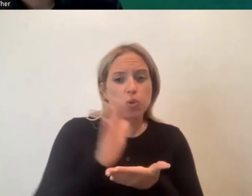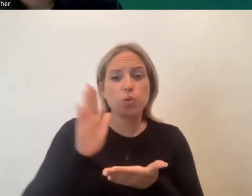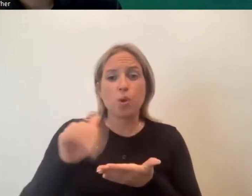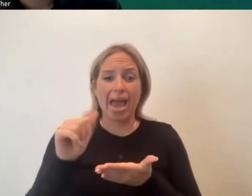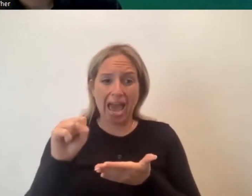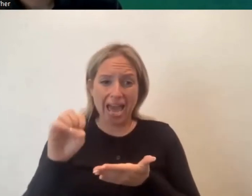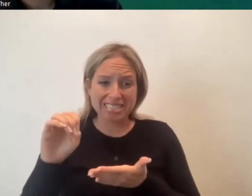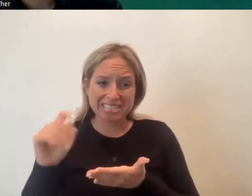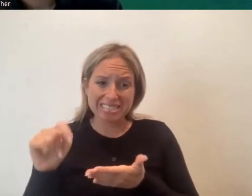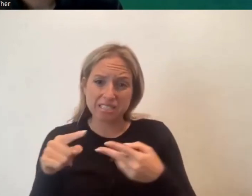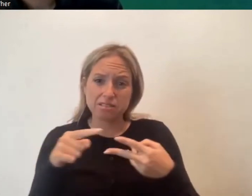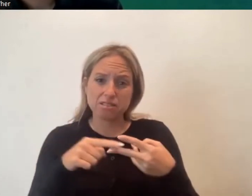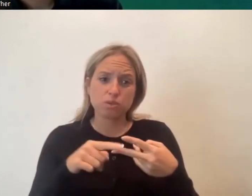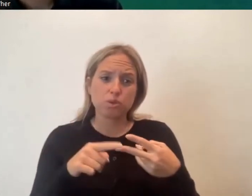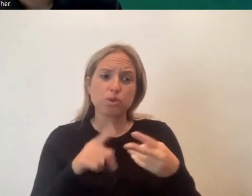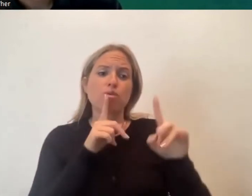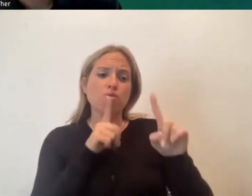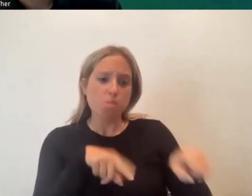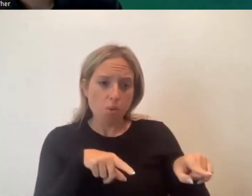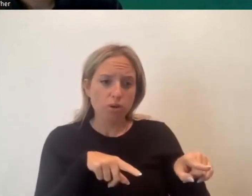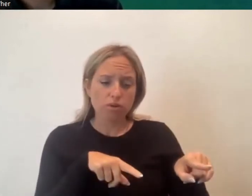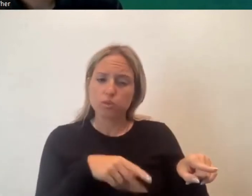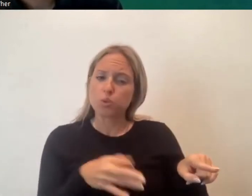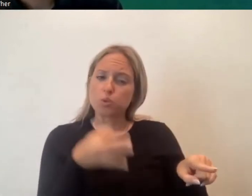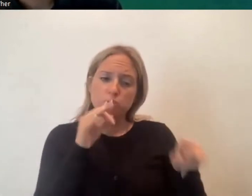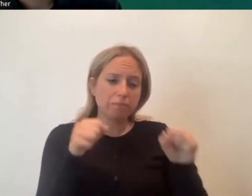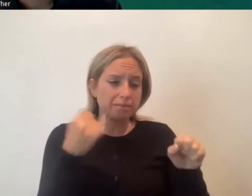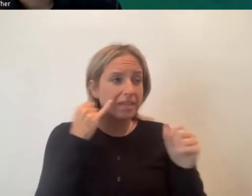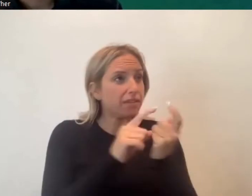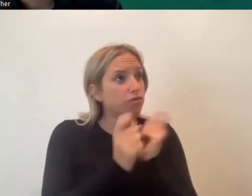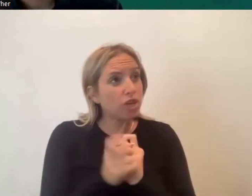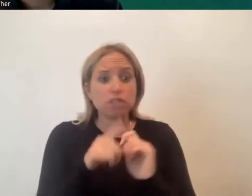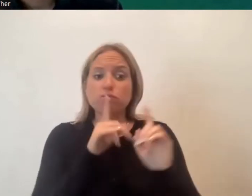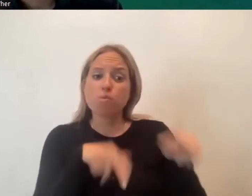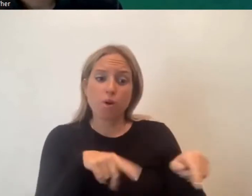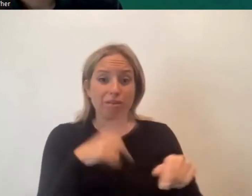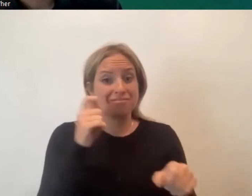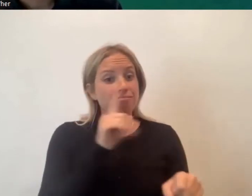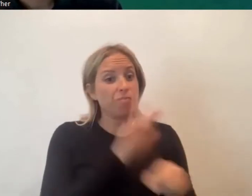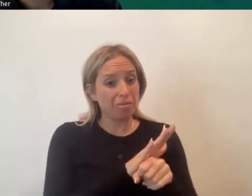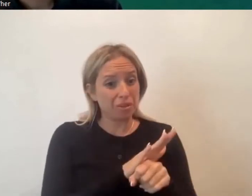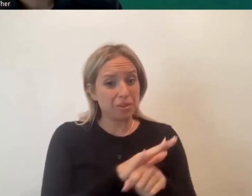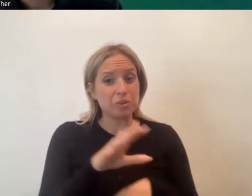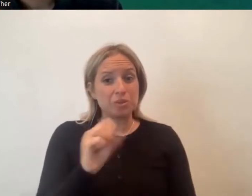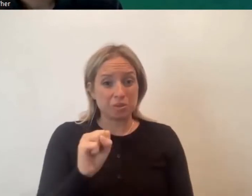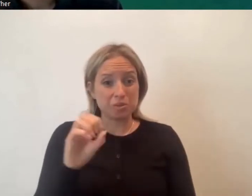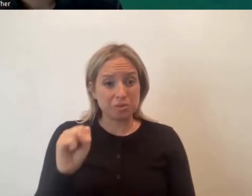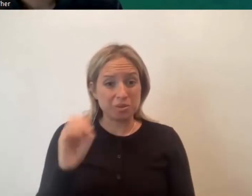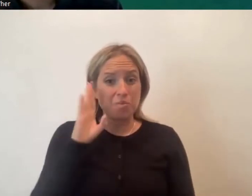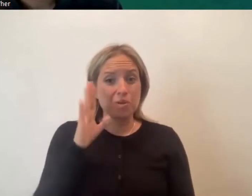to Social Security as soon as possible because I promise you Social Security will eventually figure it out.